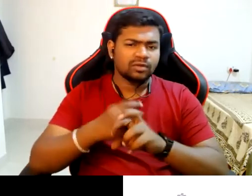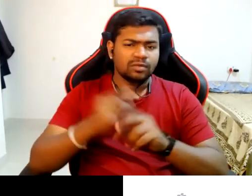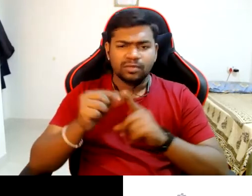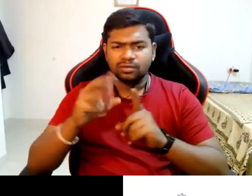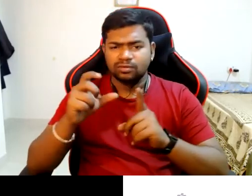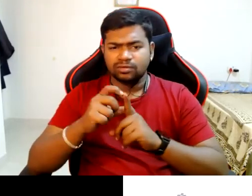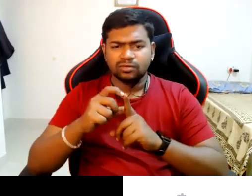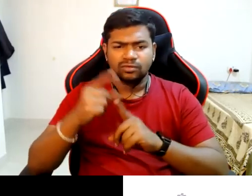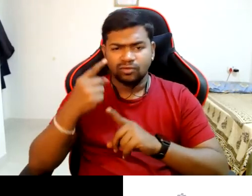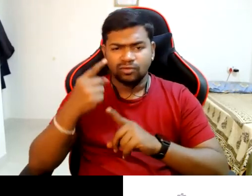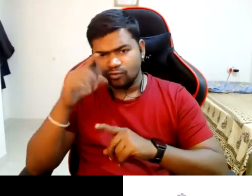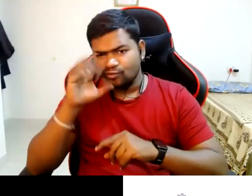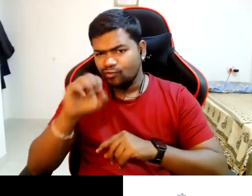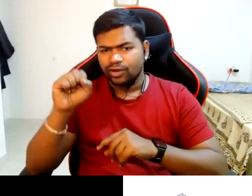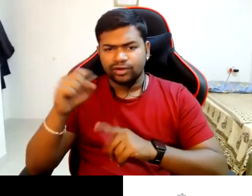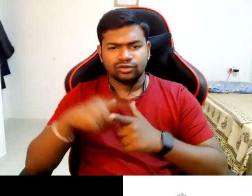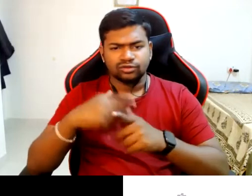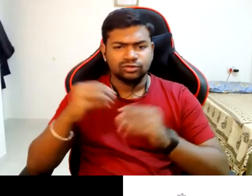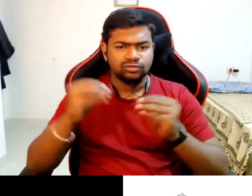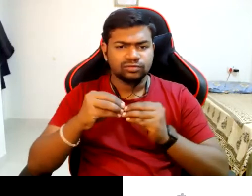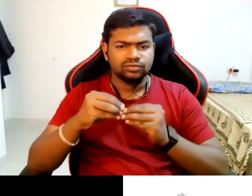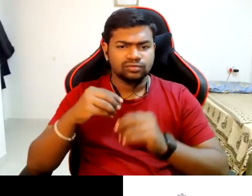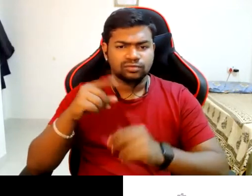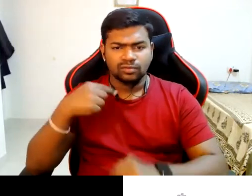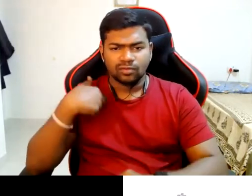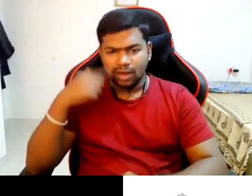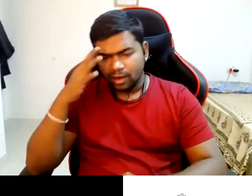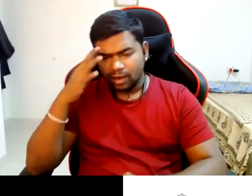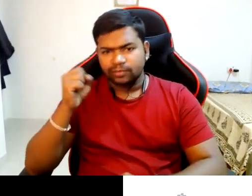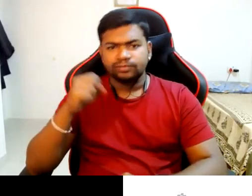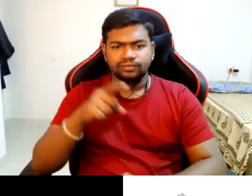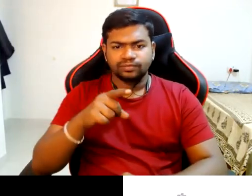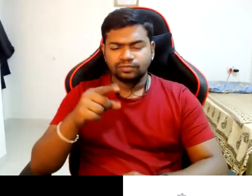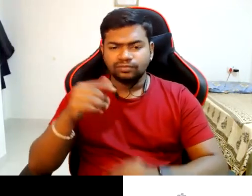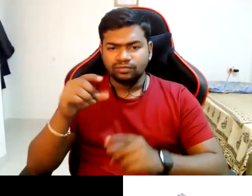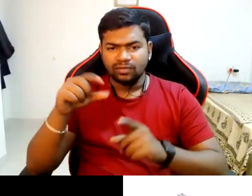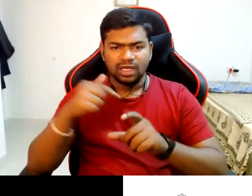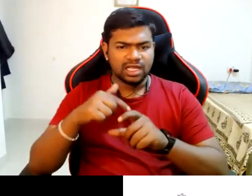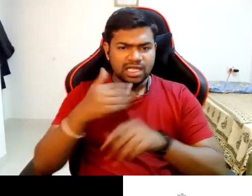disabilities to find a job. so i remember when after completing my engineering I was doing tution